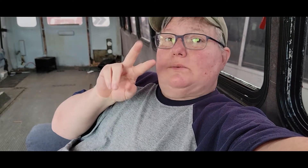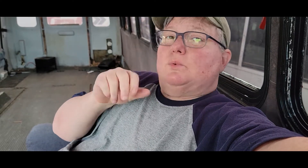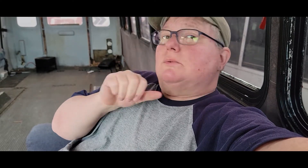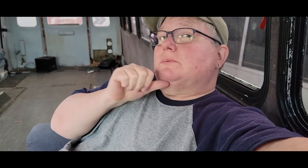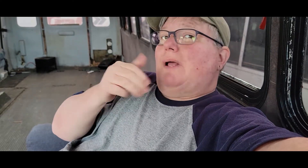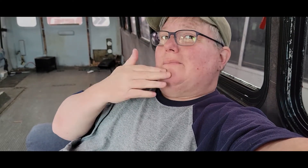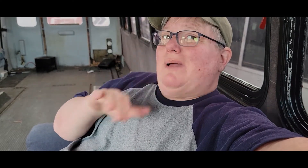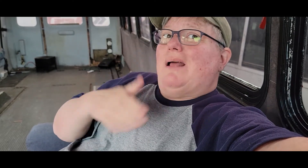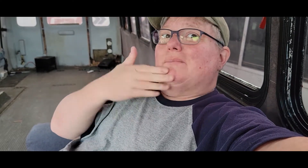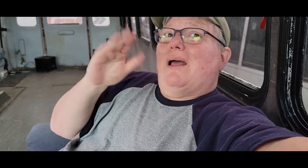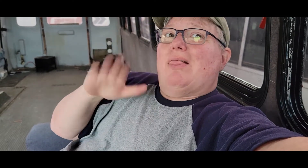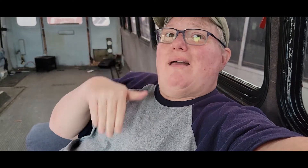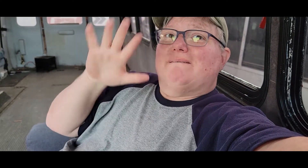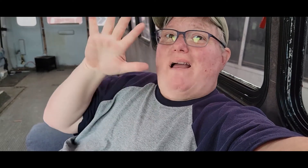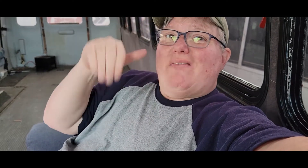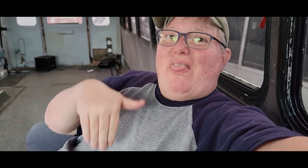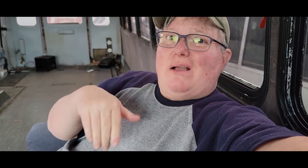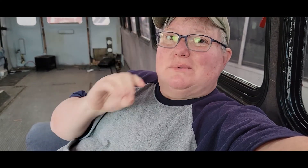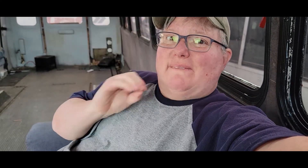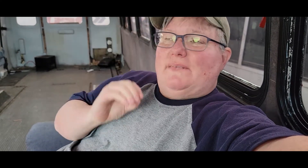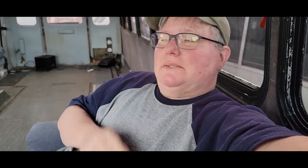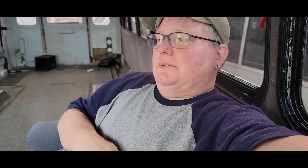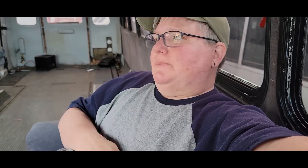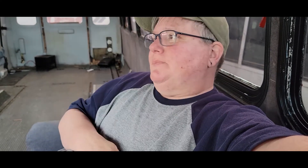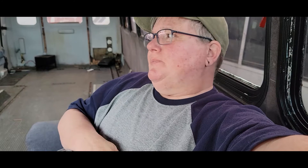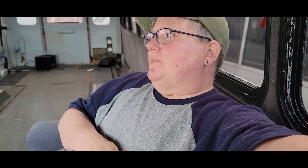two things that's not bad. It's better than the $5000 they said to fix it.